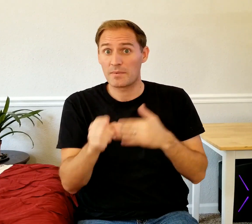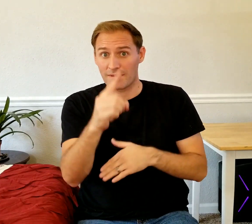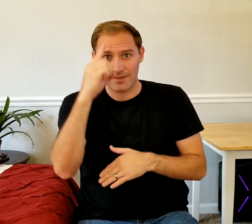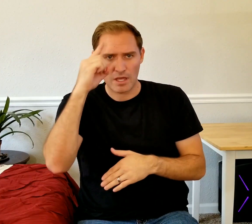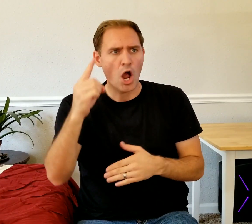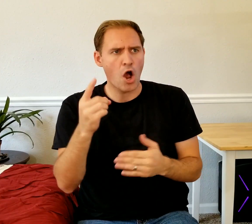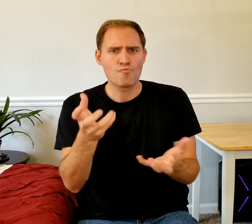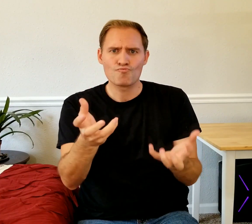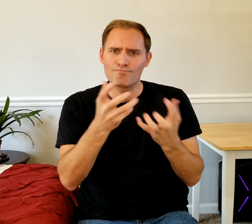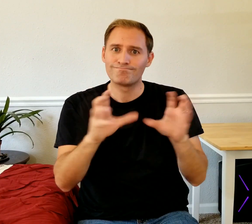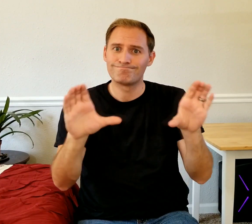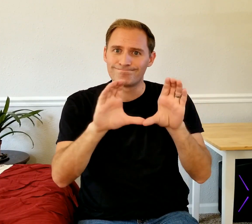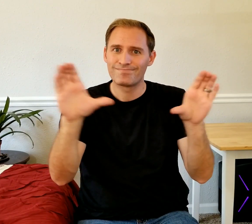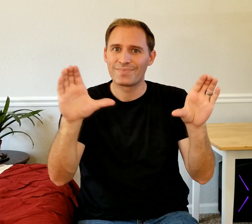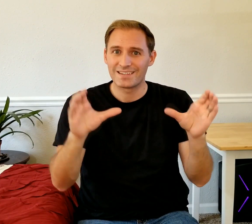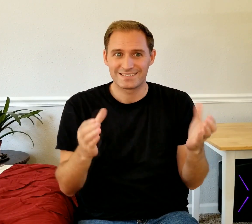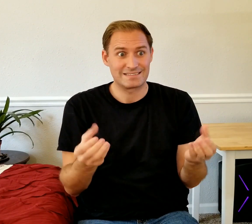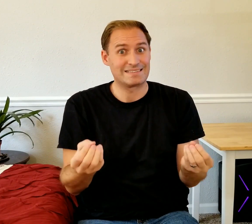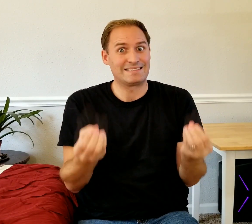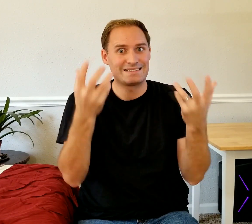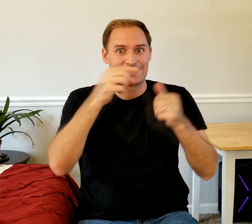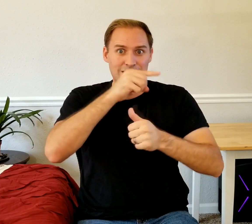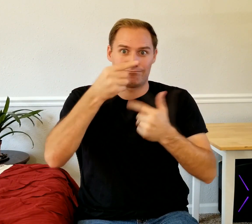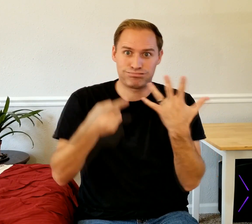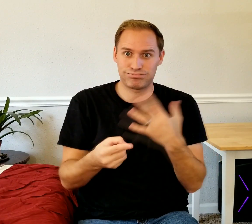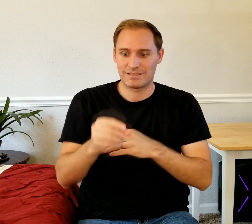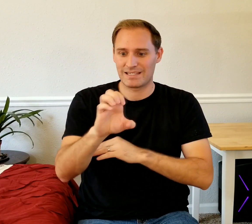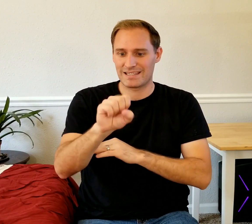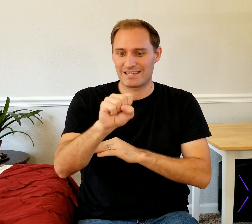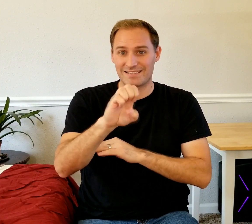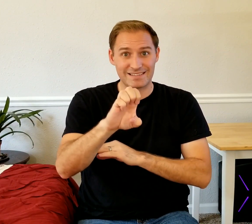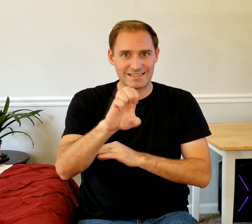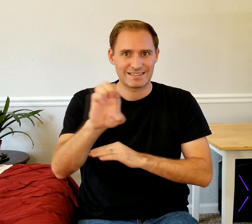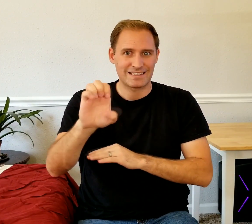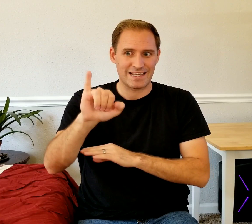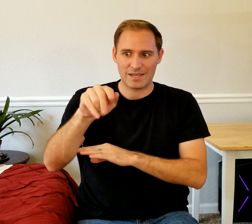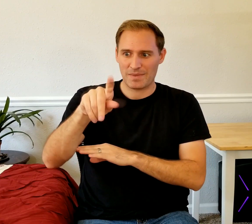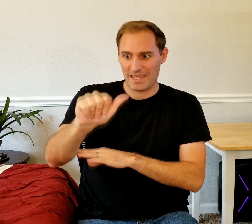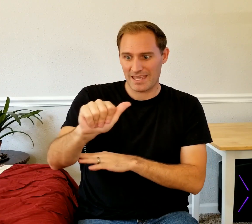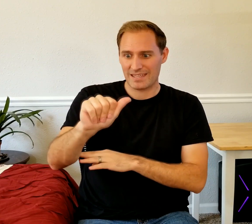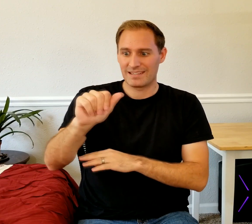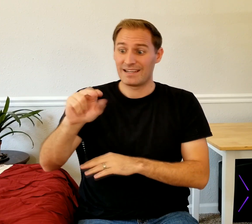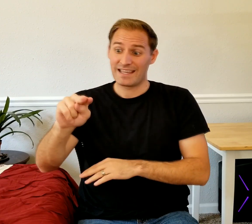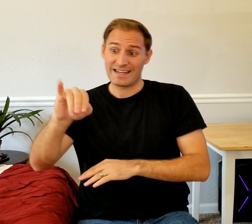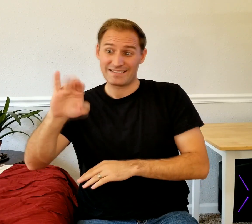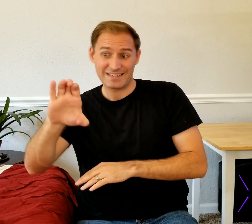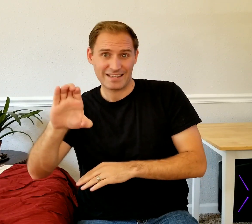there's a lot out there, there's the ESSE, there's the EIPA, there's NIC provided